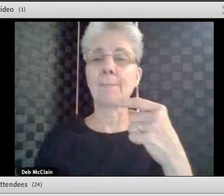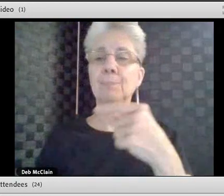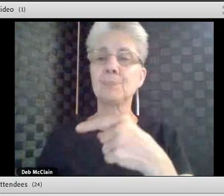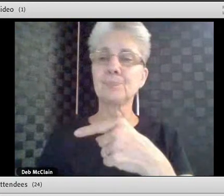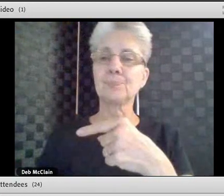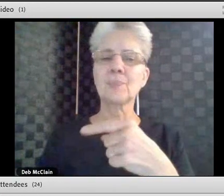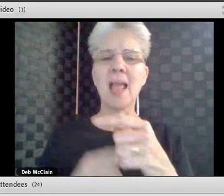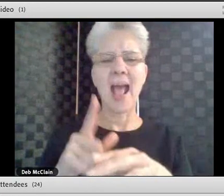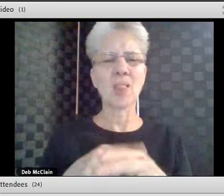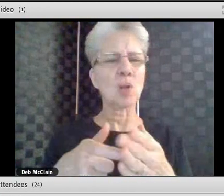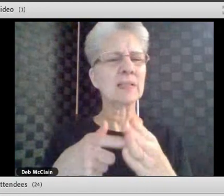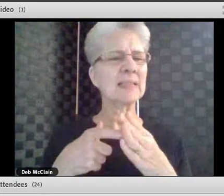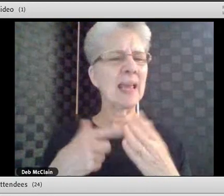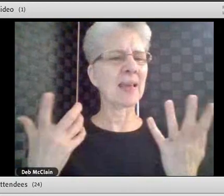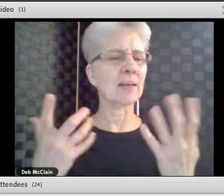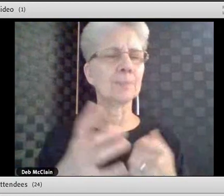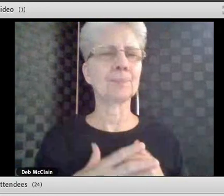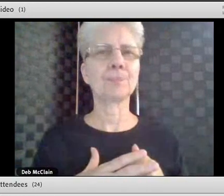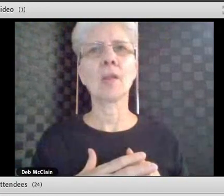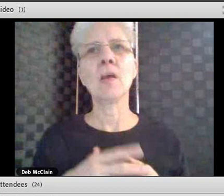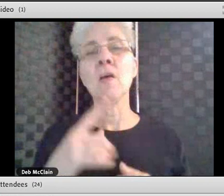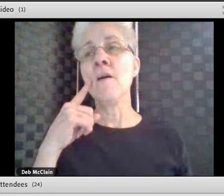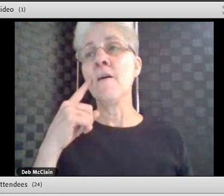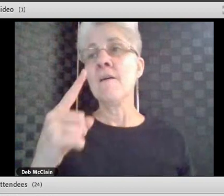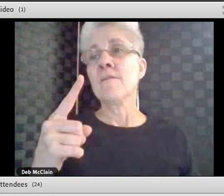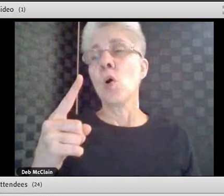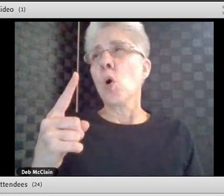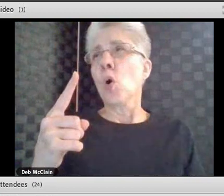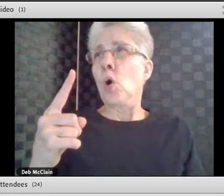Okay, so moving on, so how long did it take?